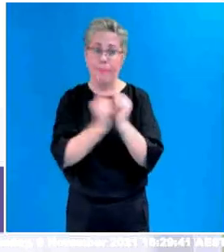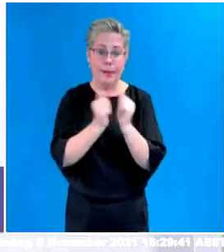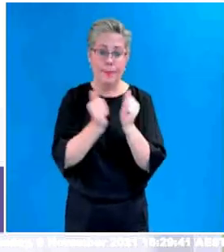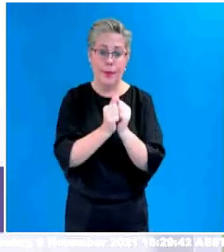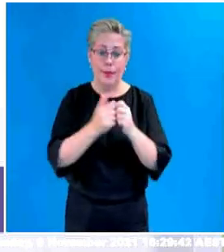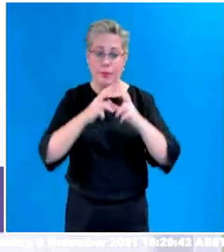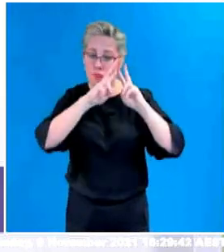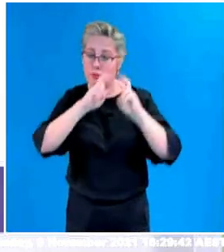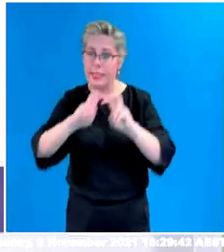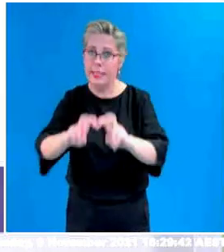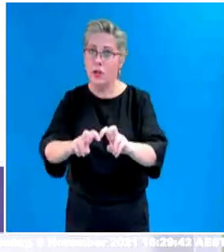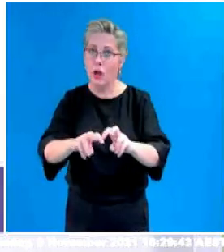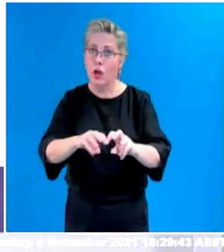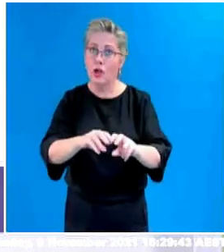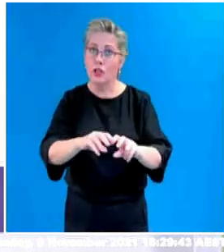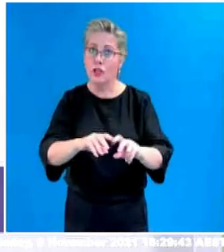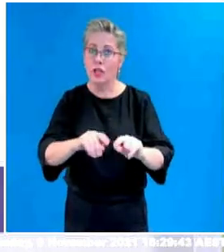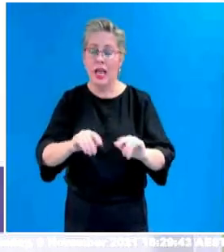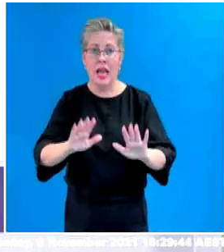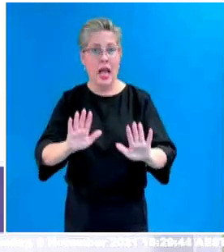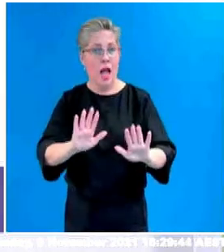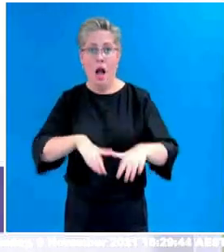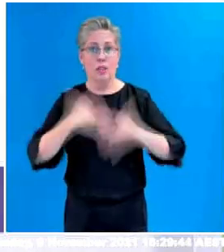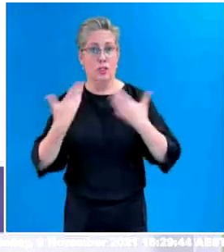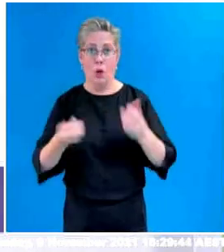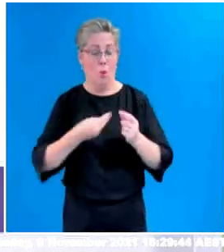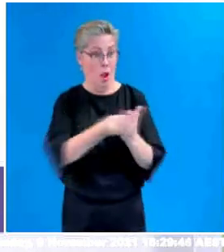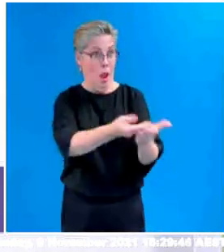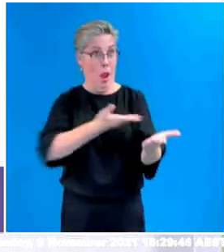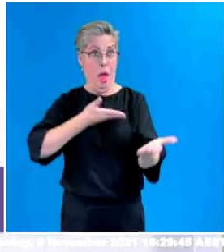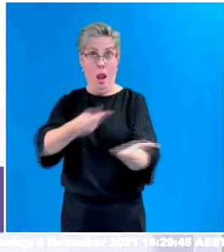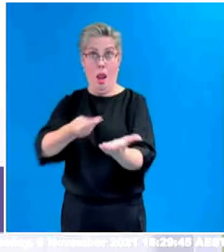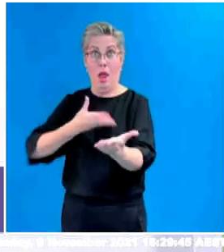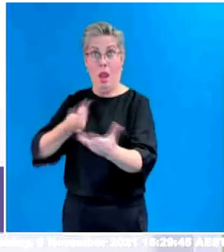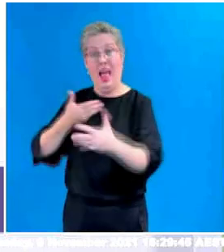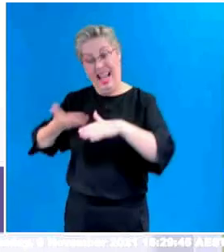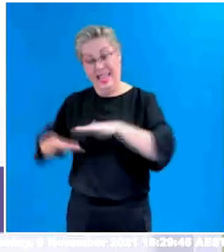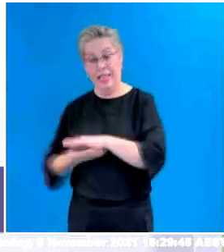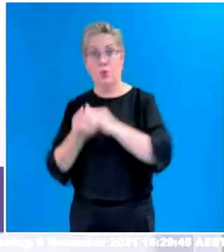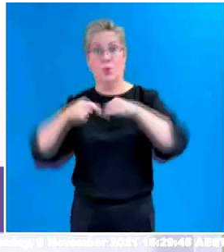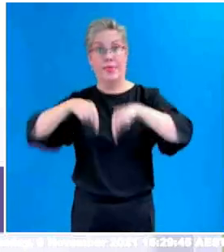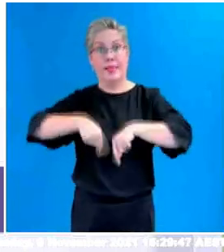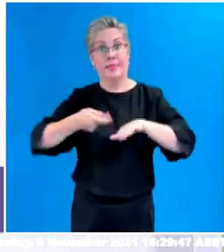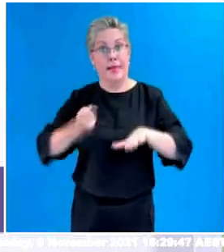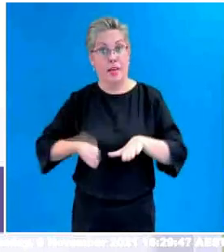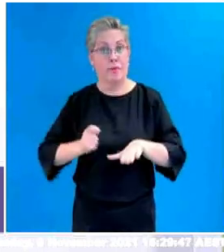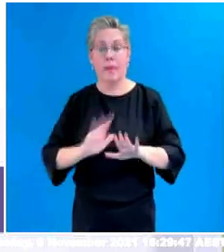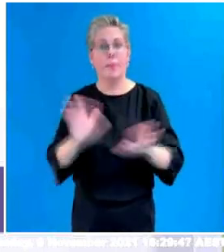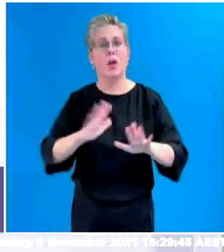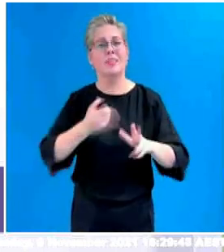concern is receiving a large number of documents to be tendered into evidence,